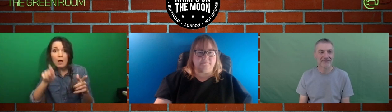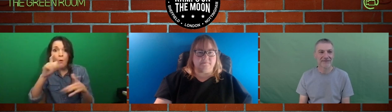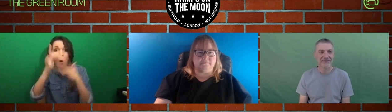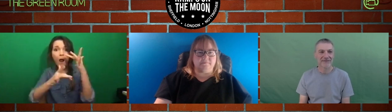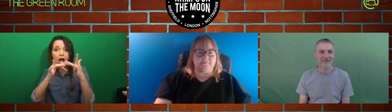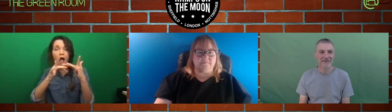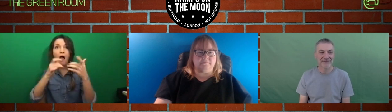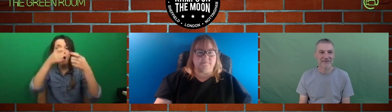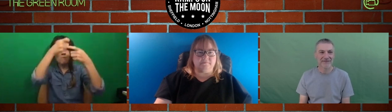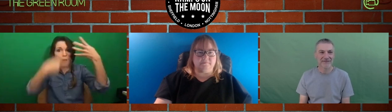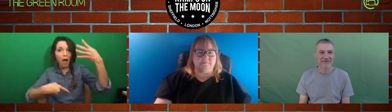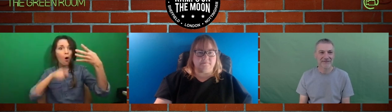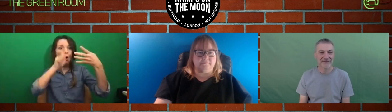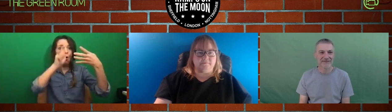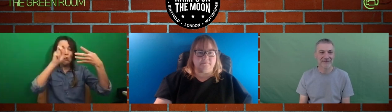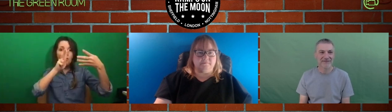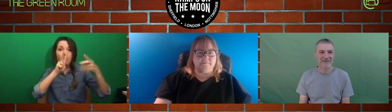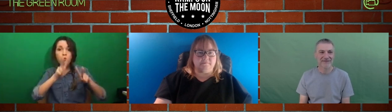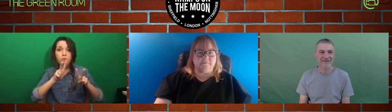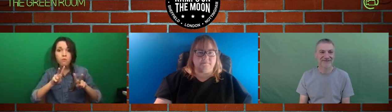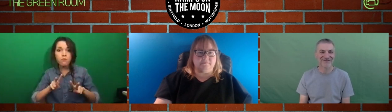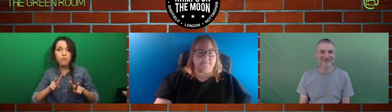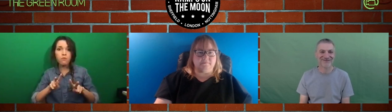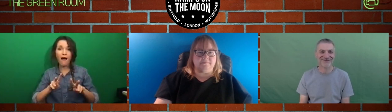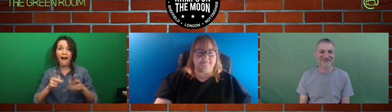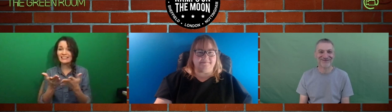Share the love, tweet us,